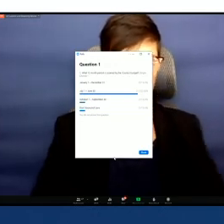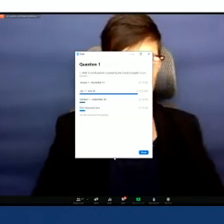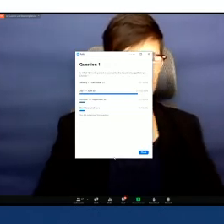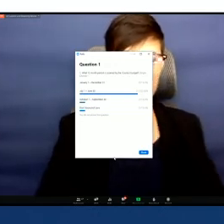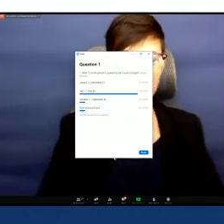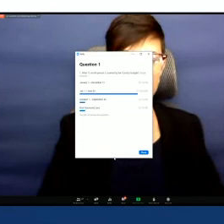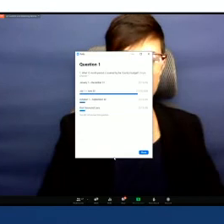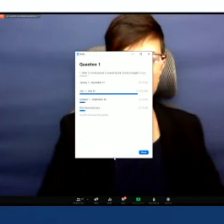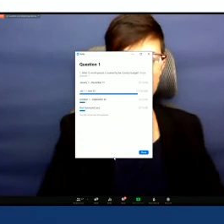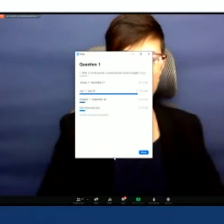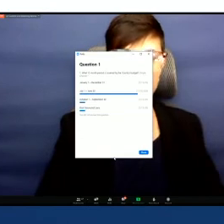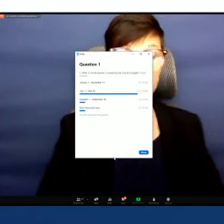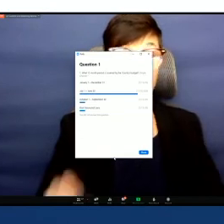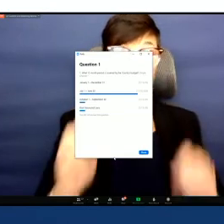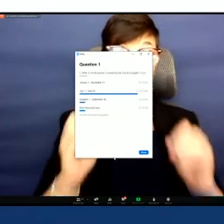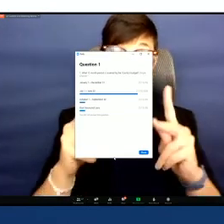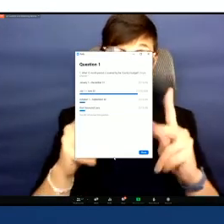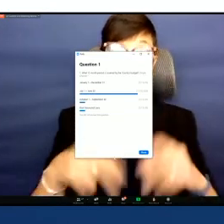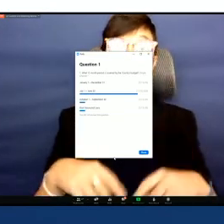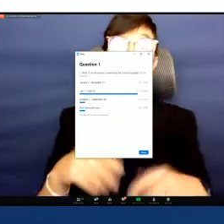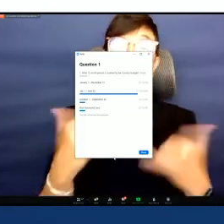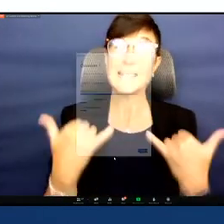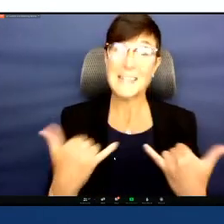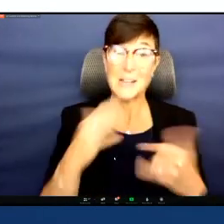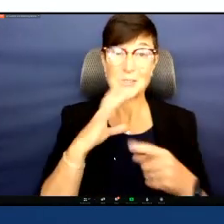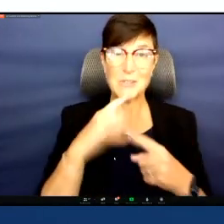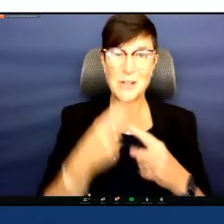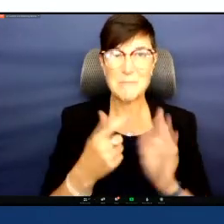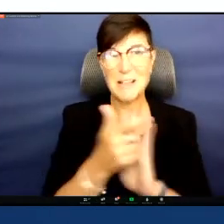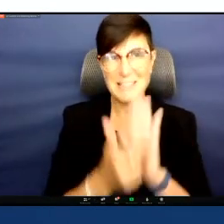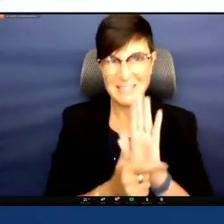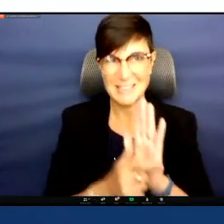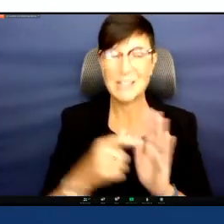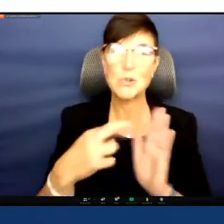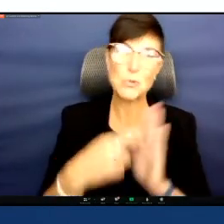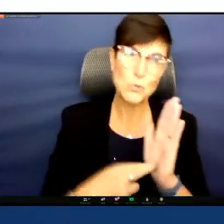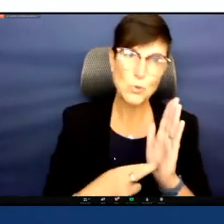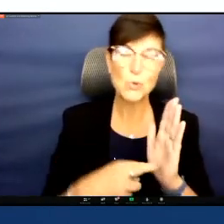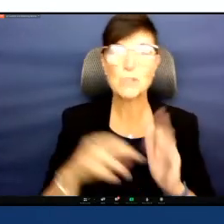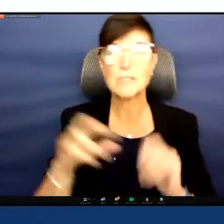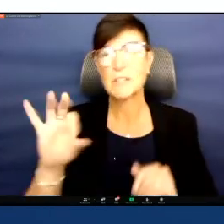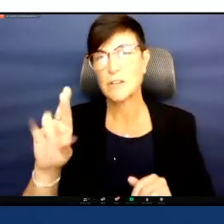The first important set of rules is the County Budget Act, which is the state law that defines how